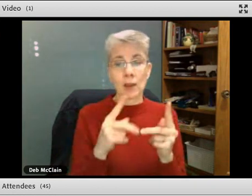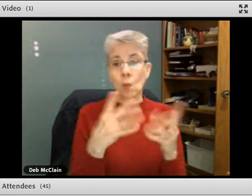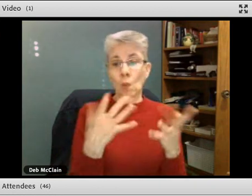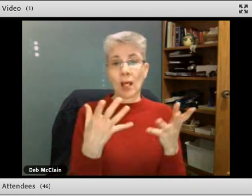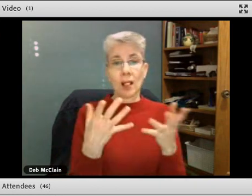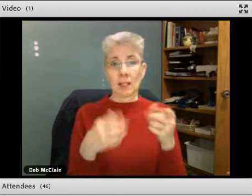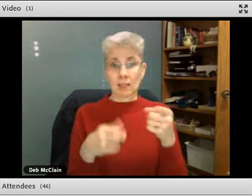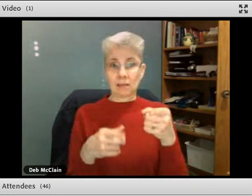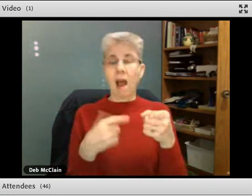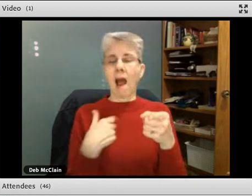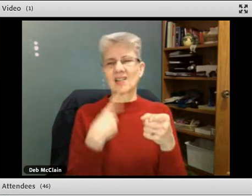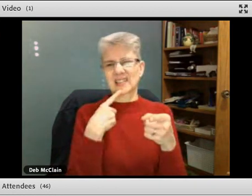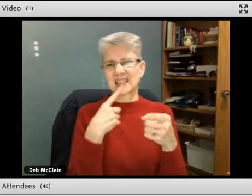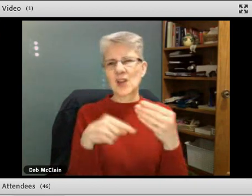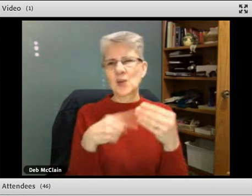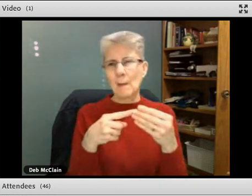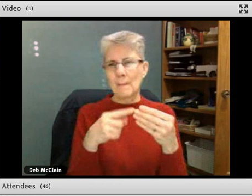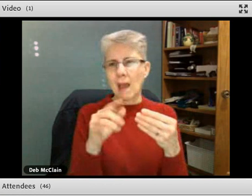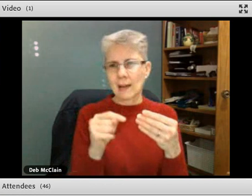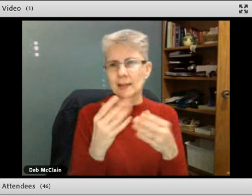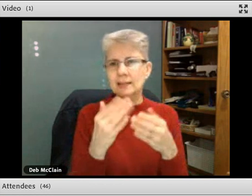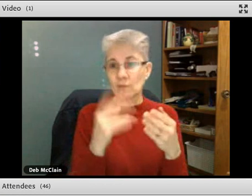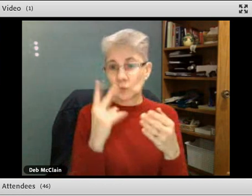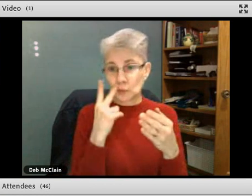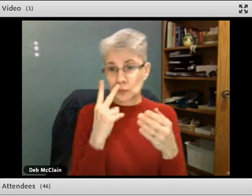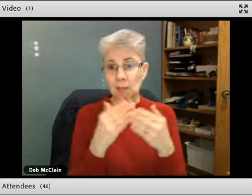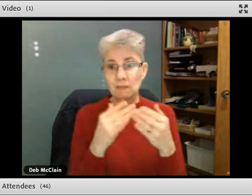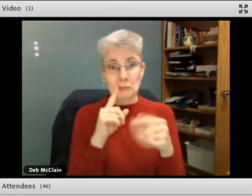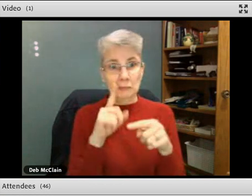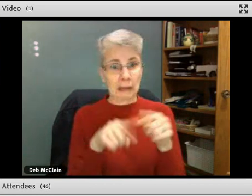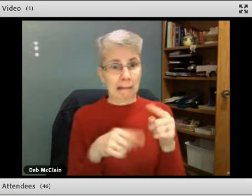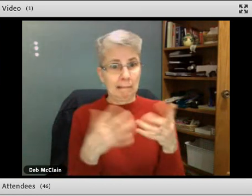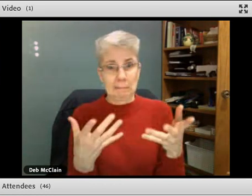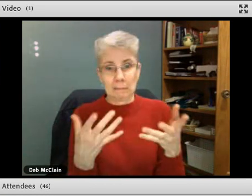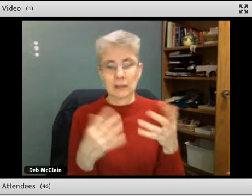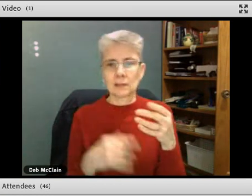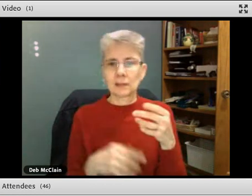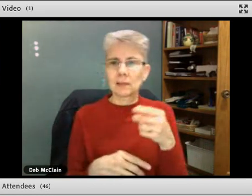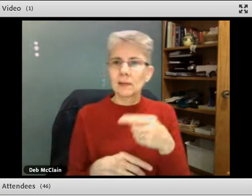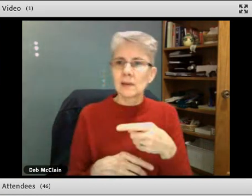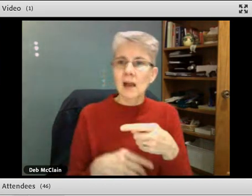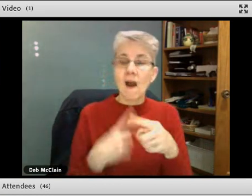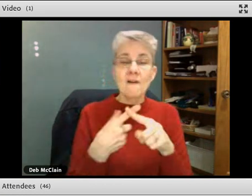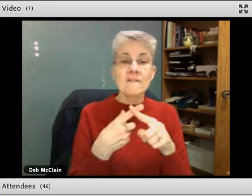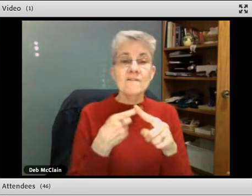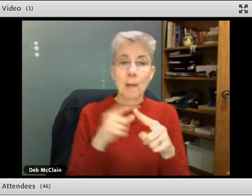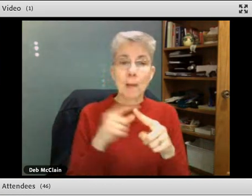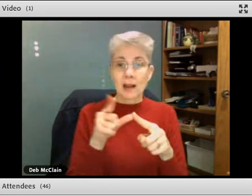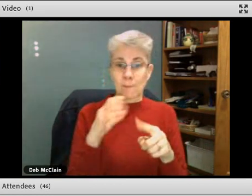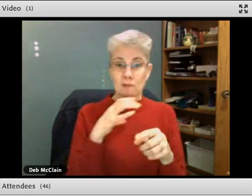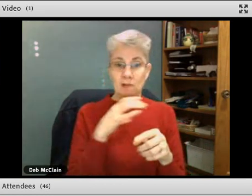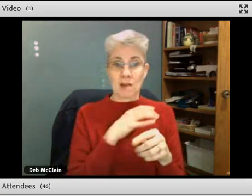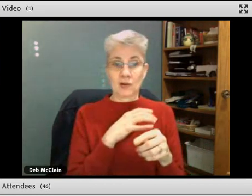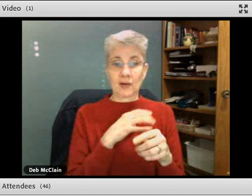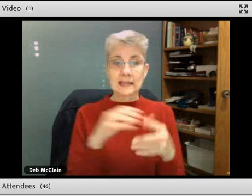Okay. Some of you can see it, and some of you can't. This is from the Library of Congress catalog, and if you go to the Library of Congress catalog,